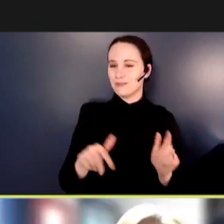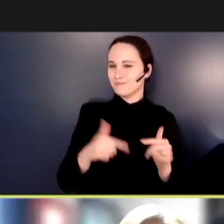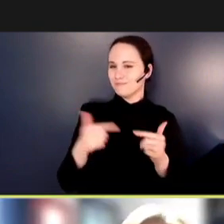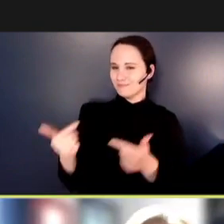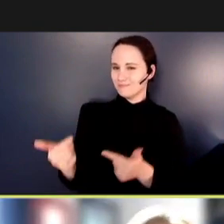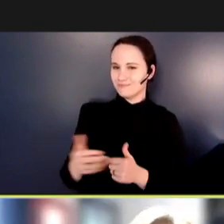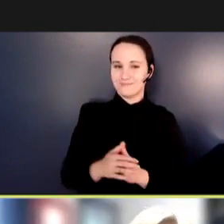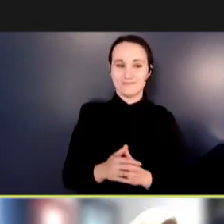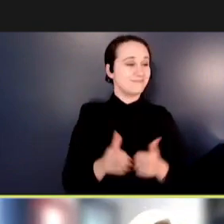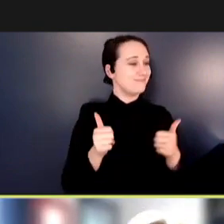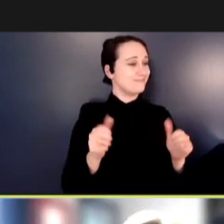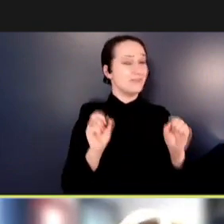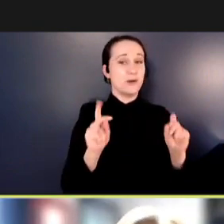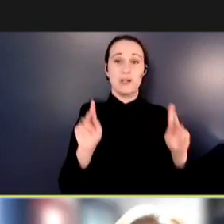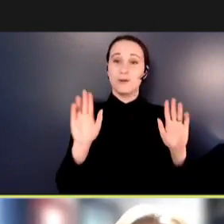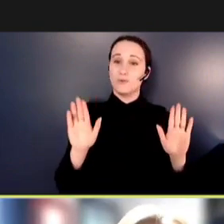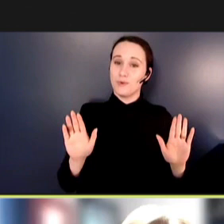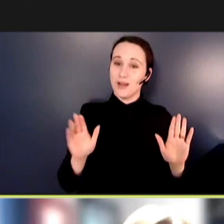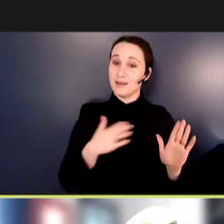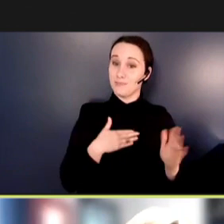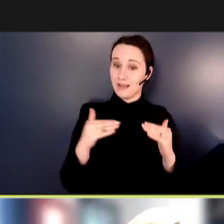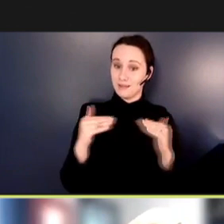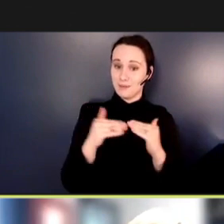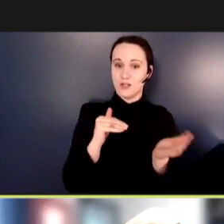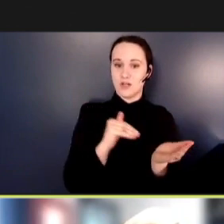Allison Bray: Okay, great. My colleague, Dr. Jessica Peck,